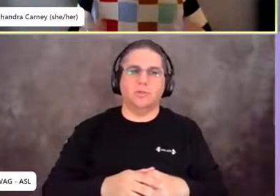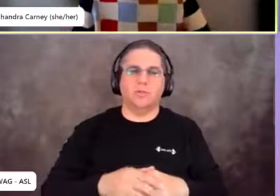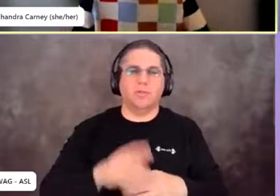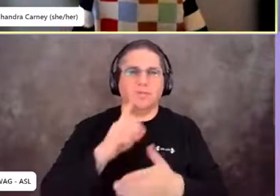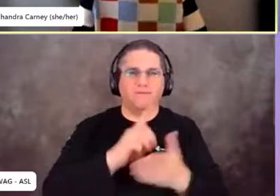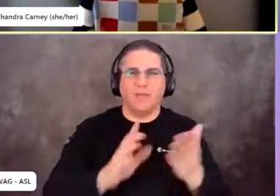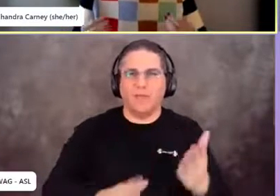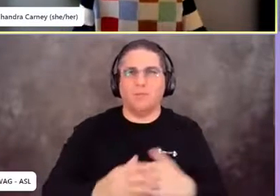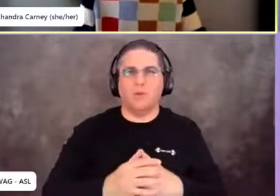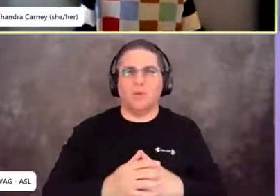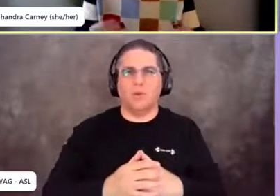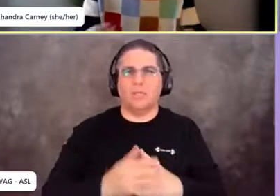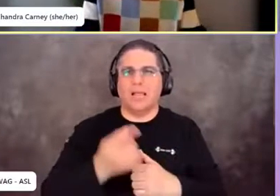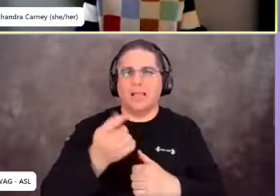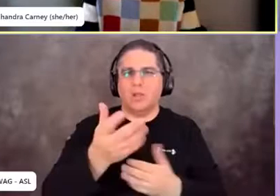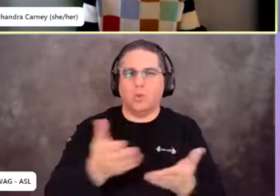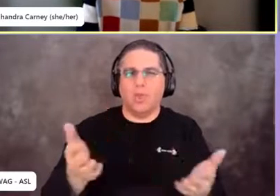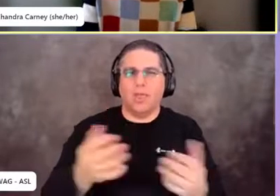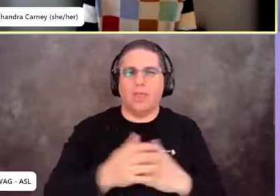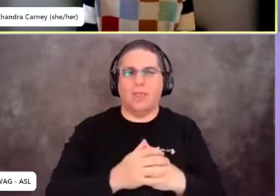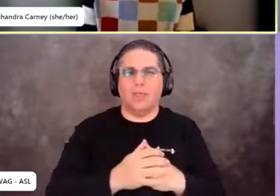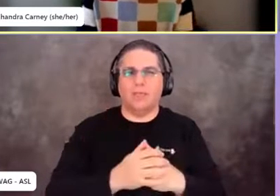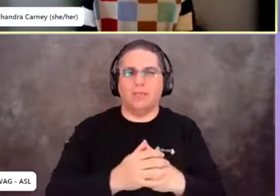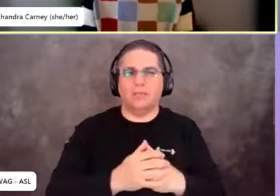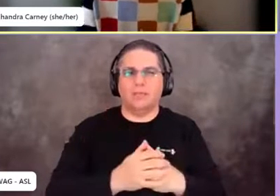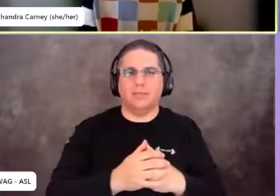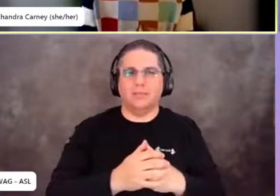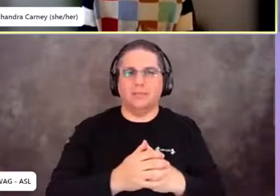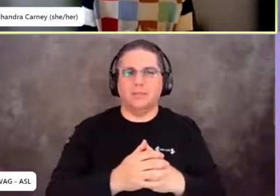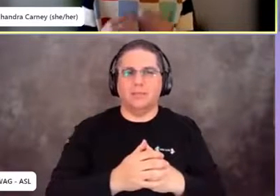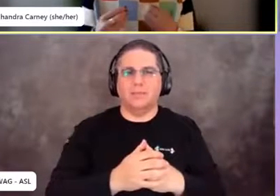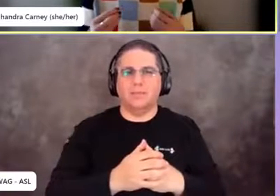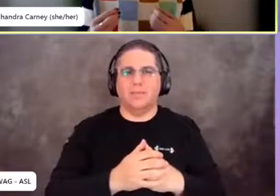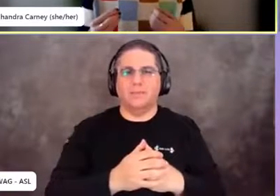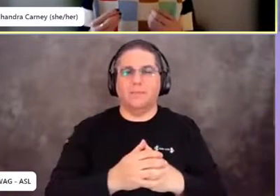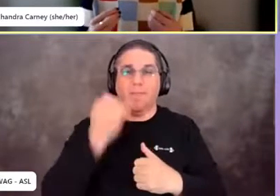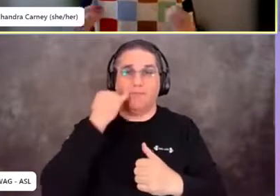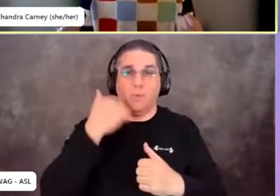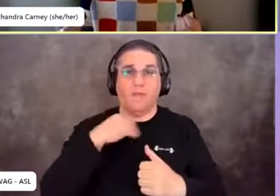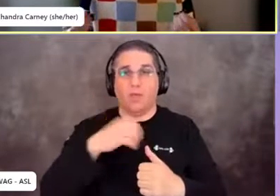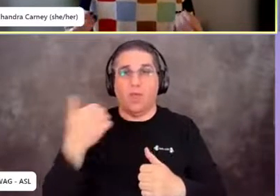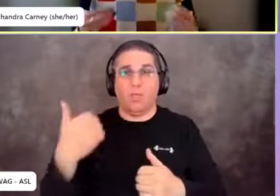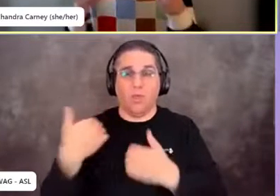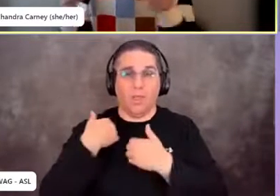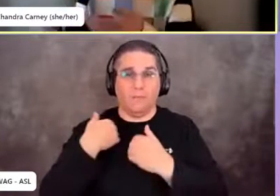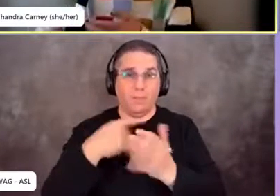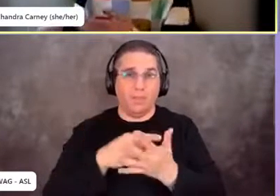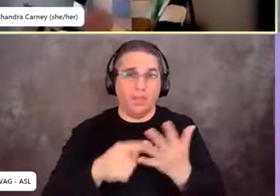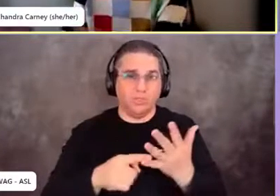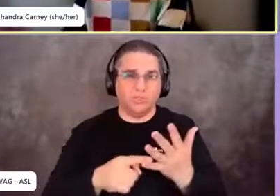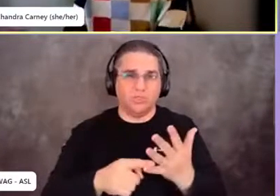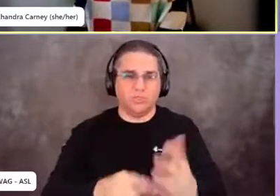have questions. There are ways and concrete small ways that don't take a ton of time out of your